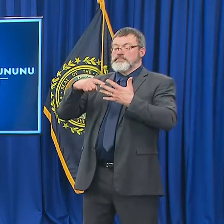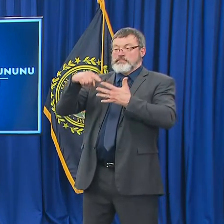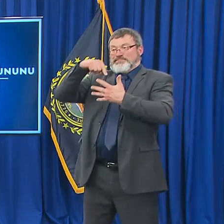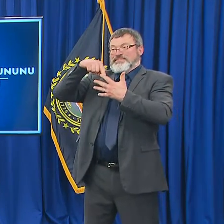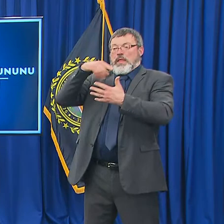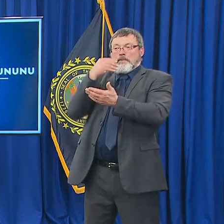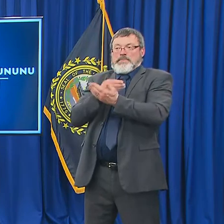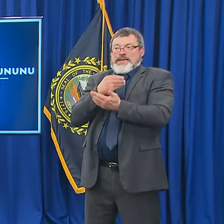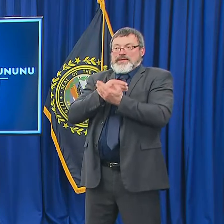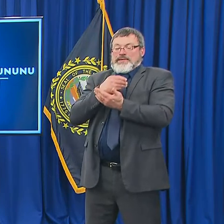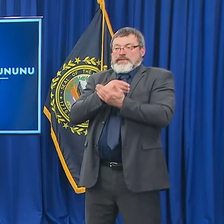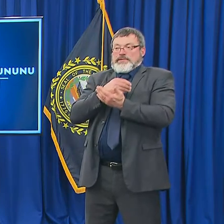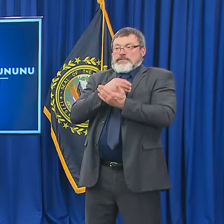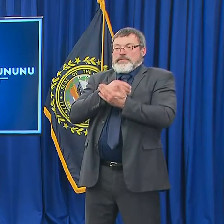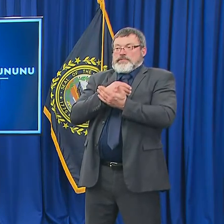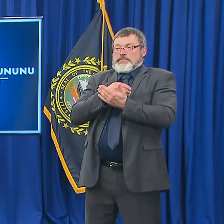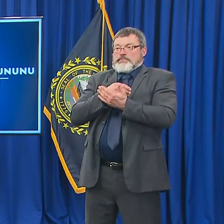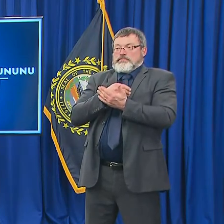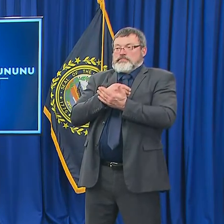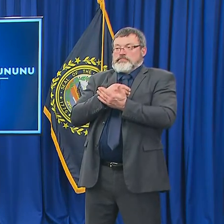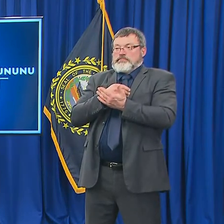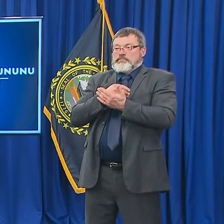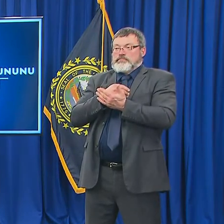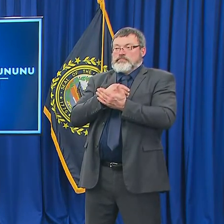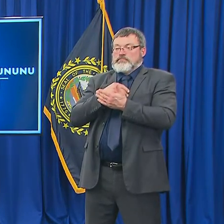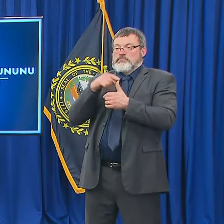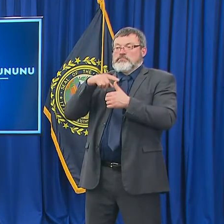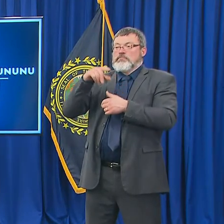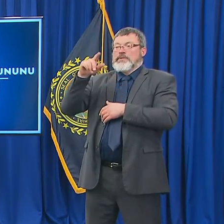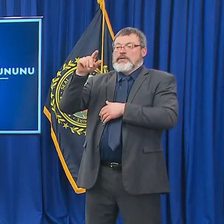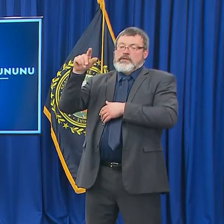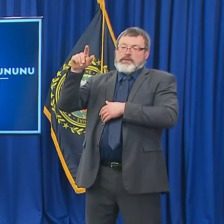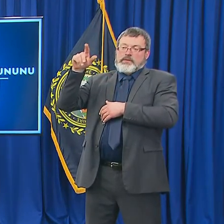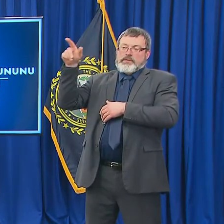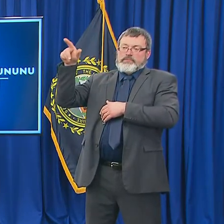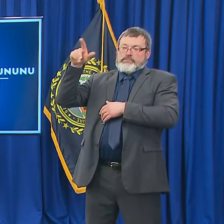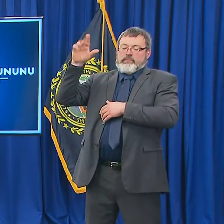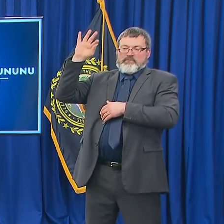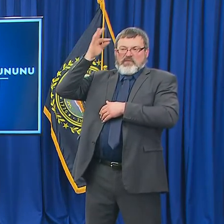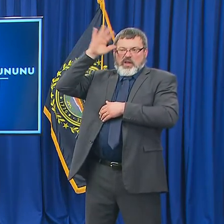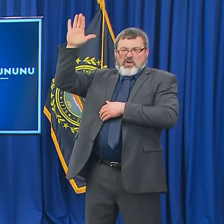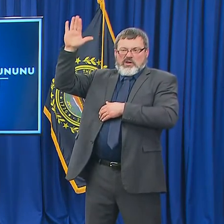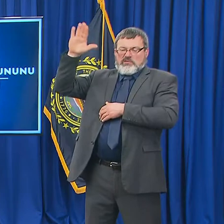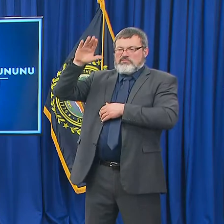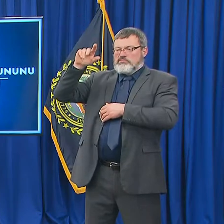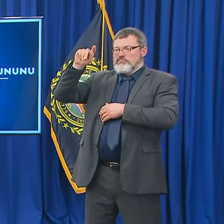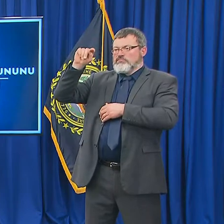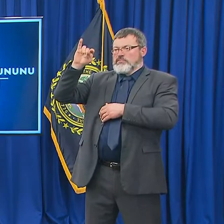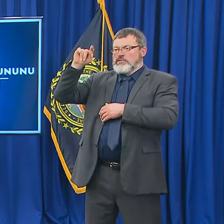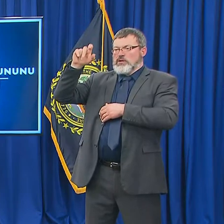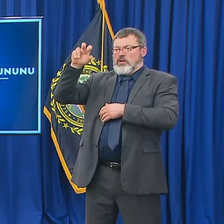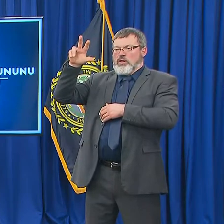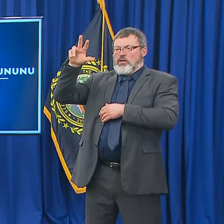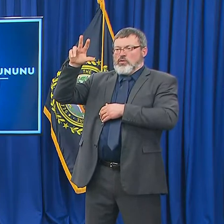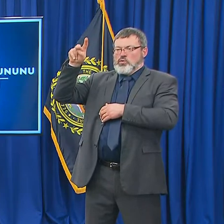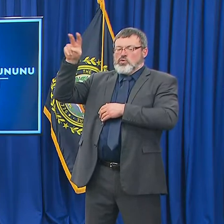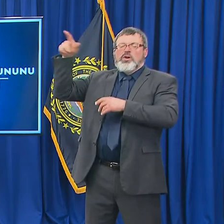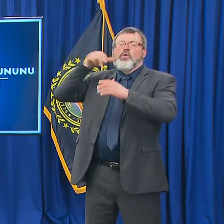issues surrounding the vaccine testing as testing demands become higher and higher. More of our testing is is just within our community providers.